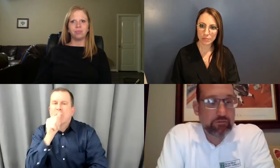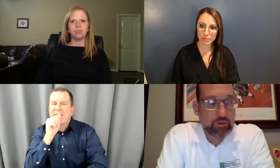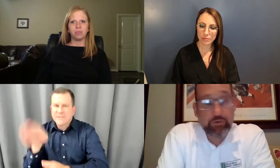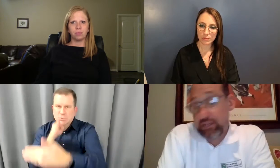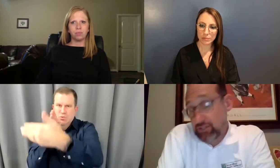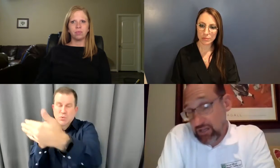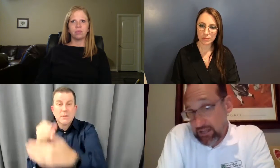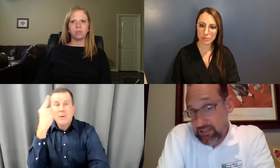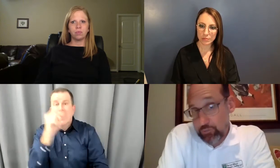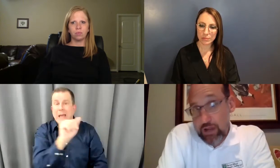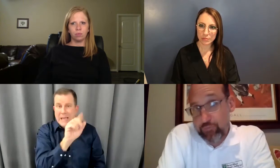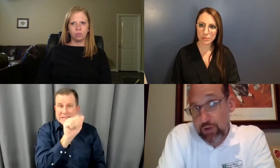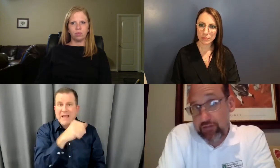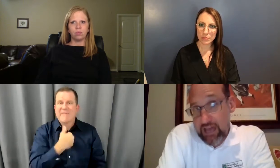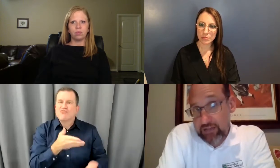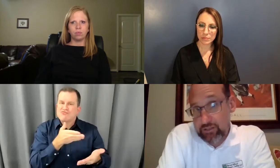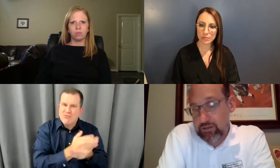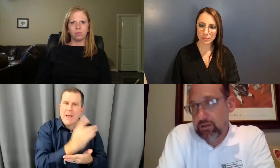the Rehabilitation Act has a right of private action.